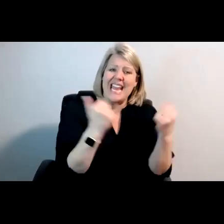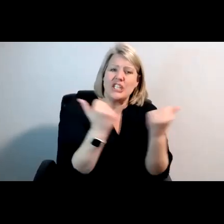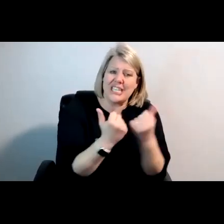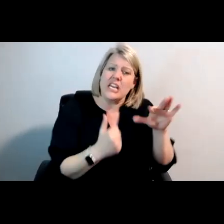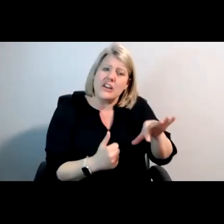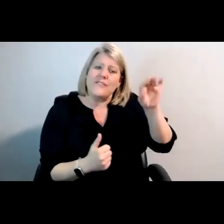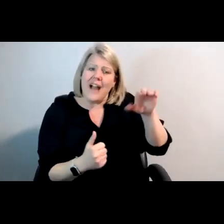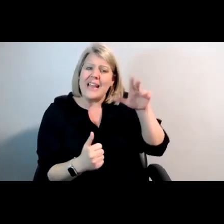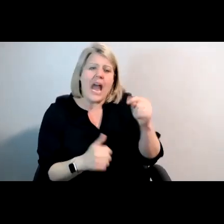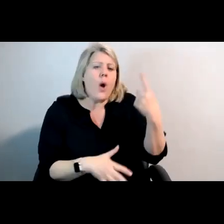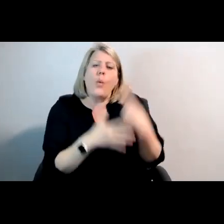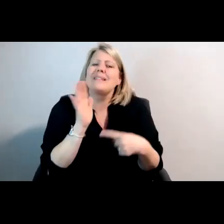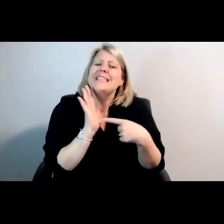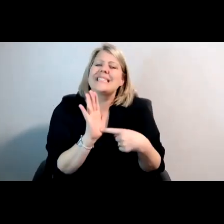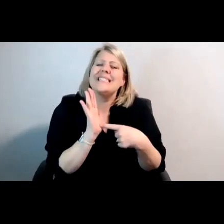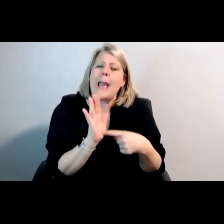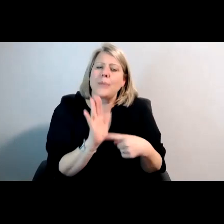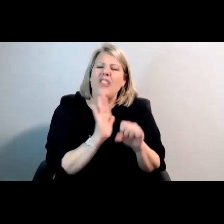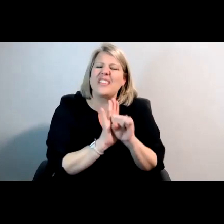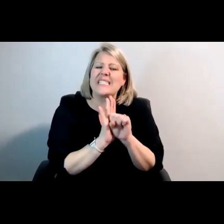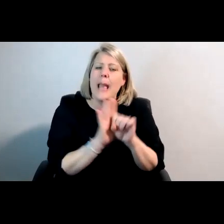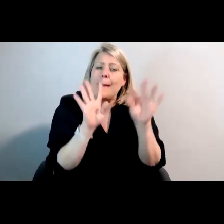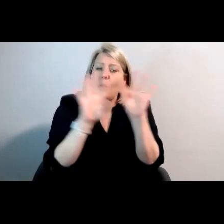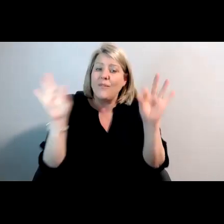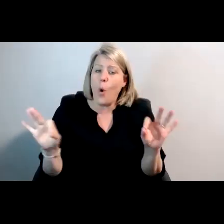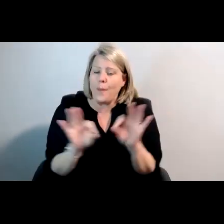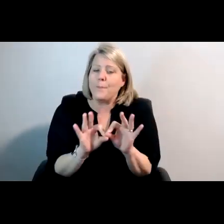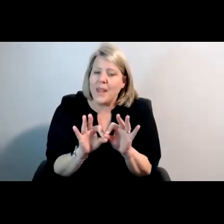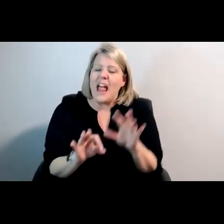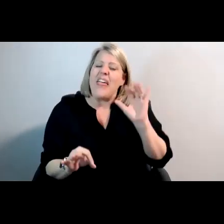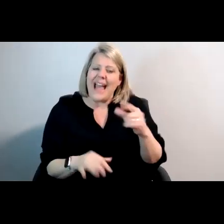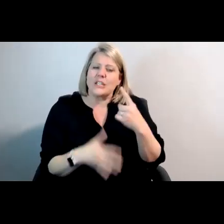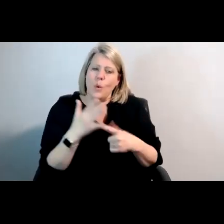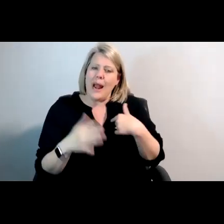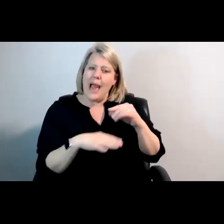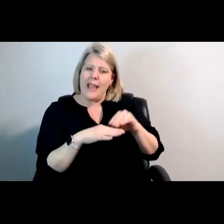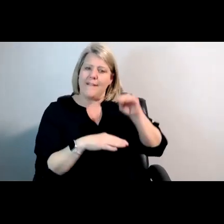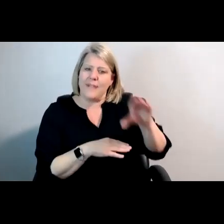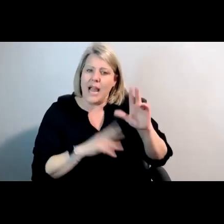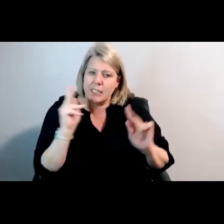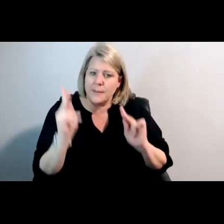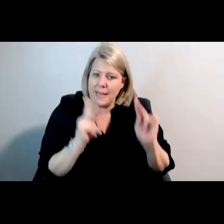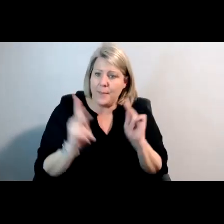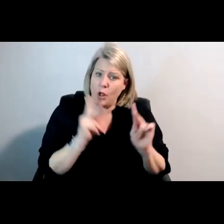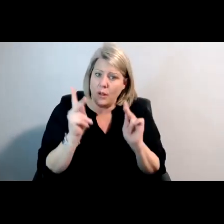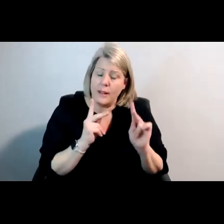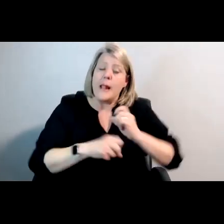what the sample form is in your state. That's what I usually advise people to do. I think the Protection & Advocacy system network